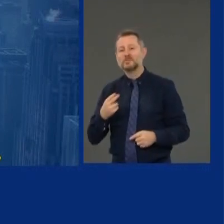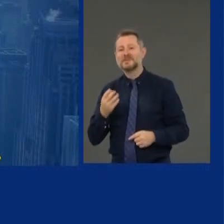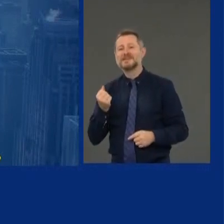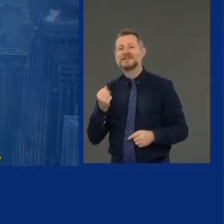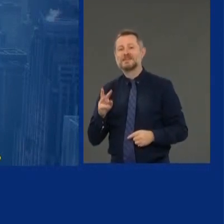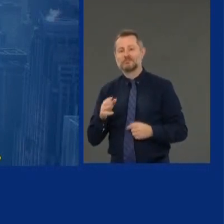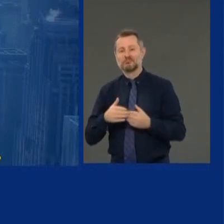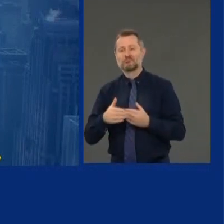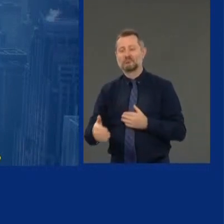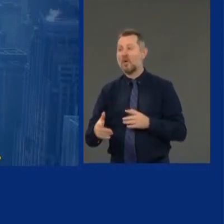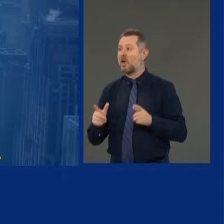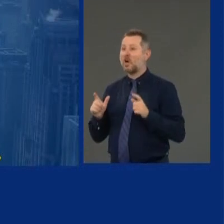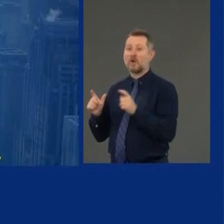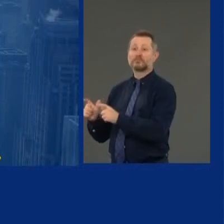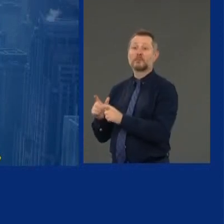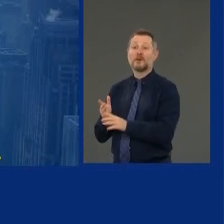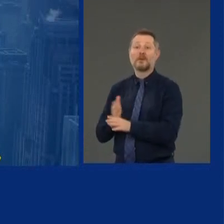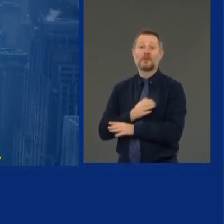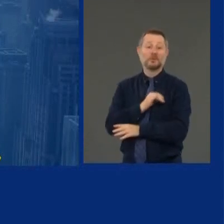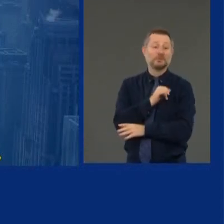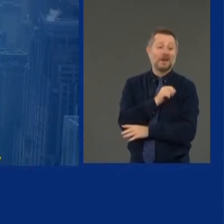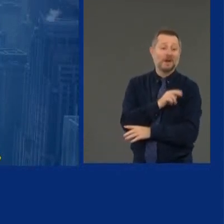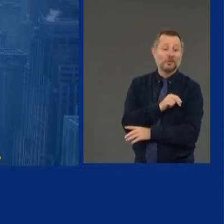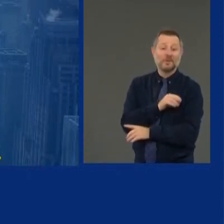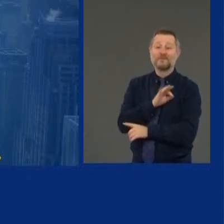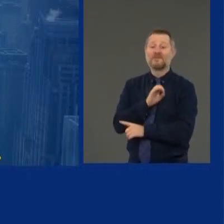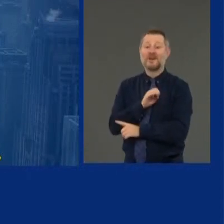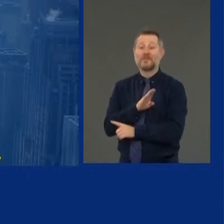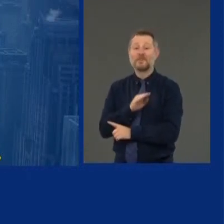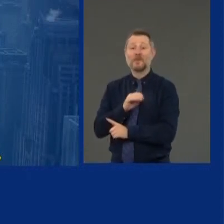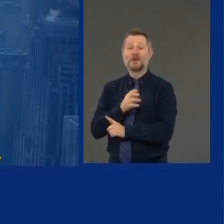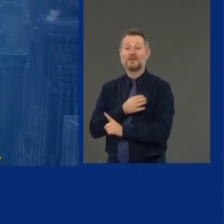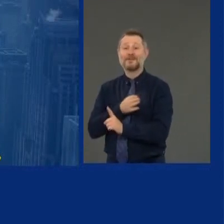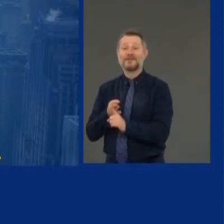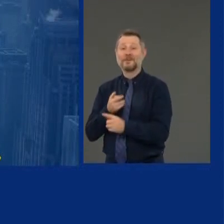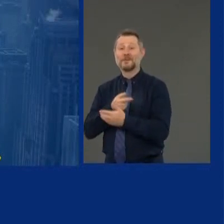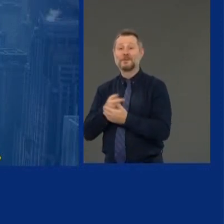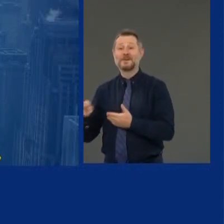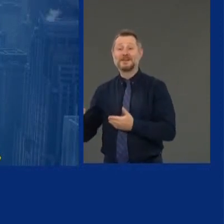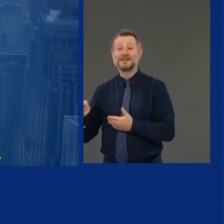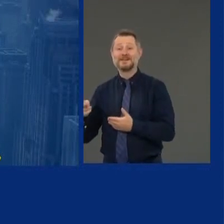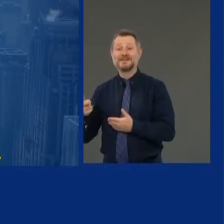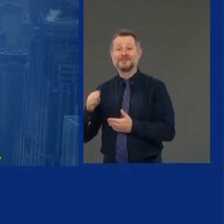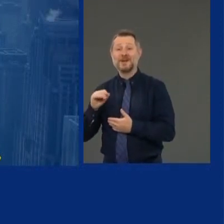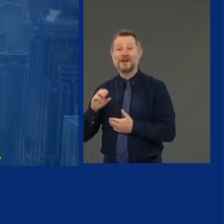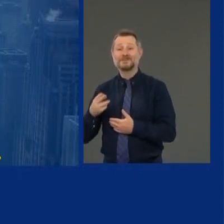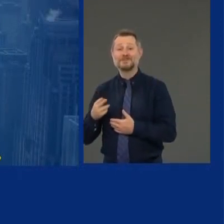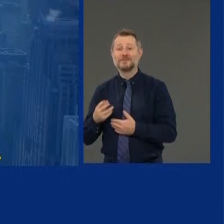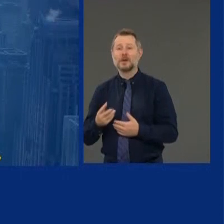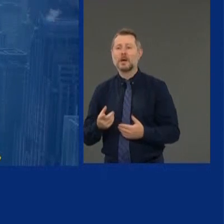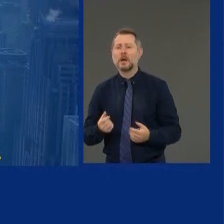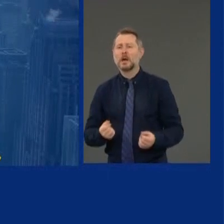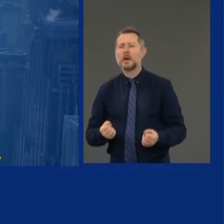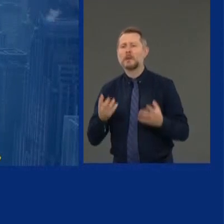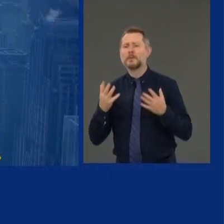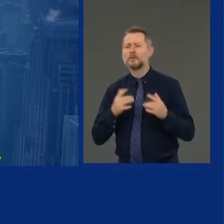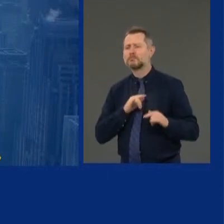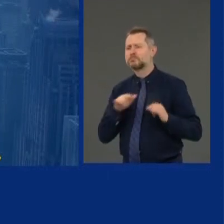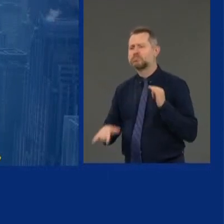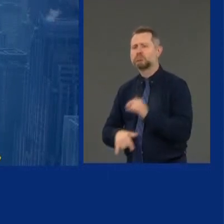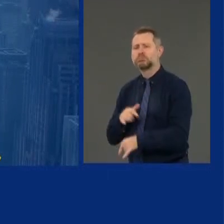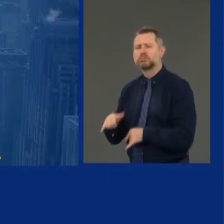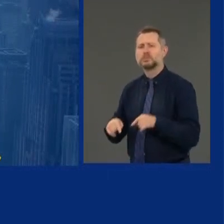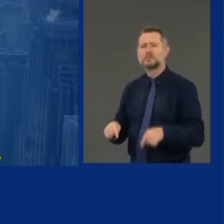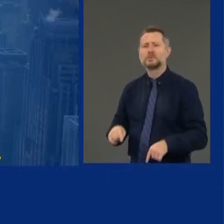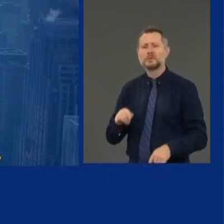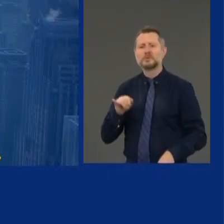MARCH 16th.